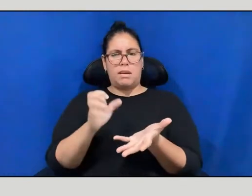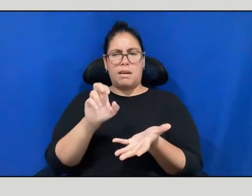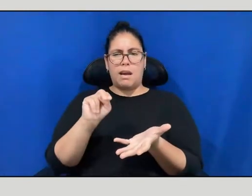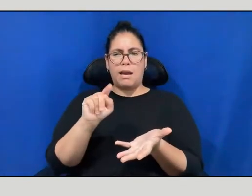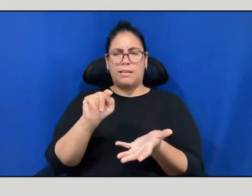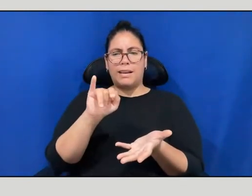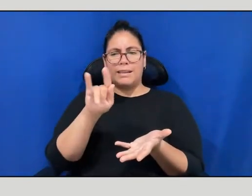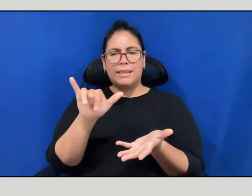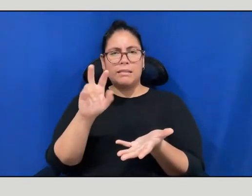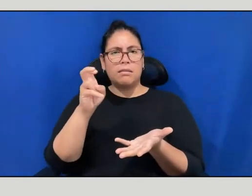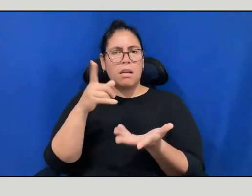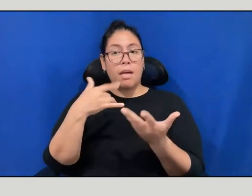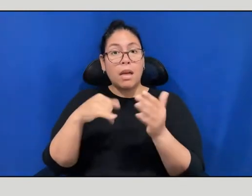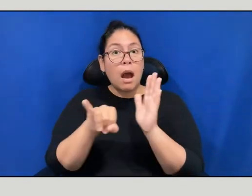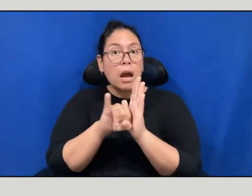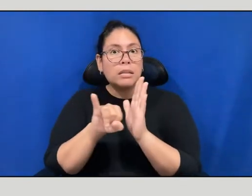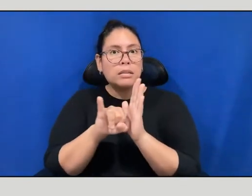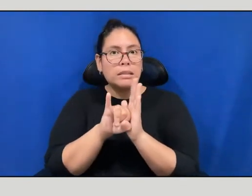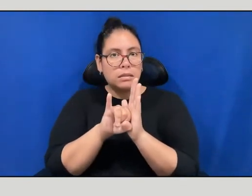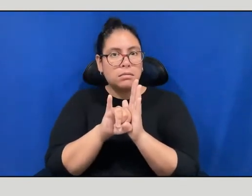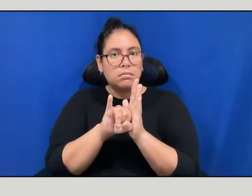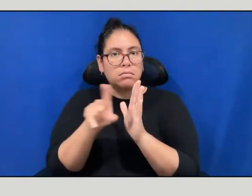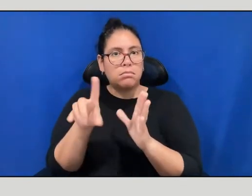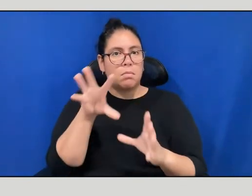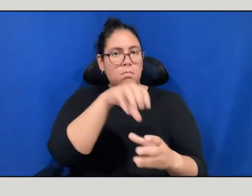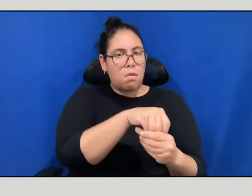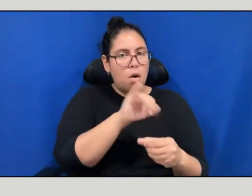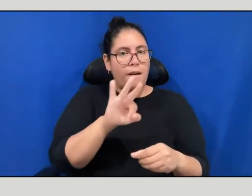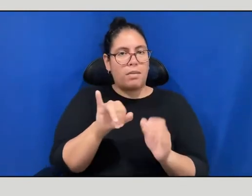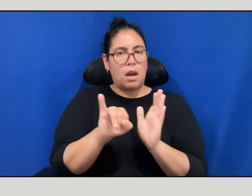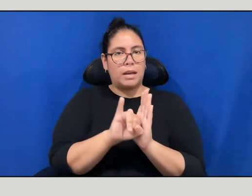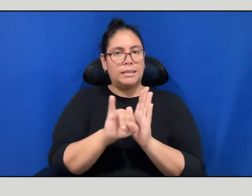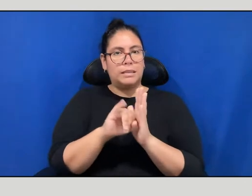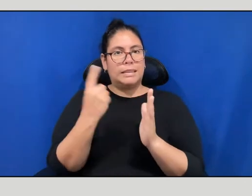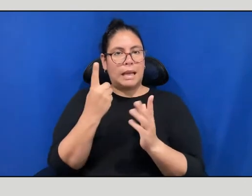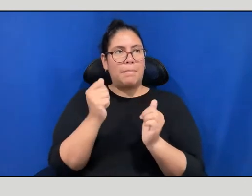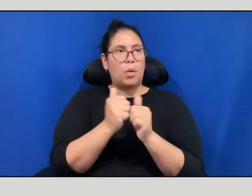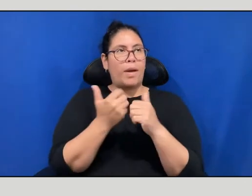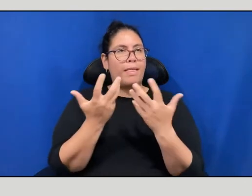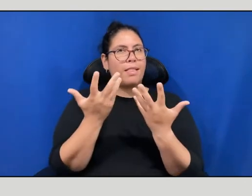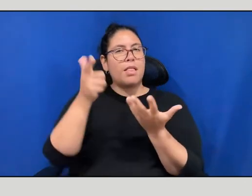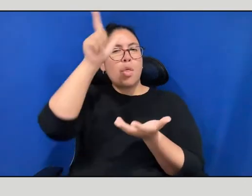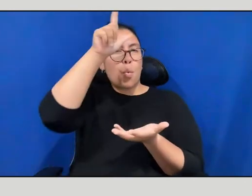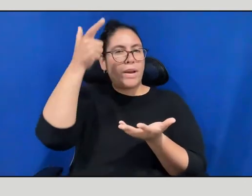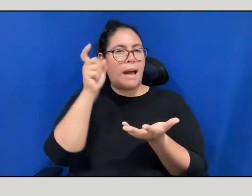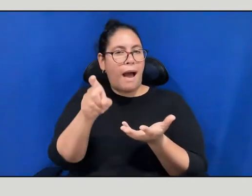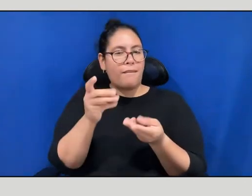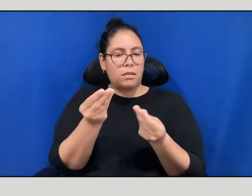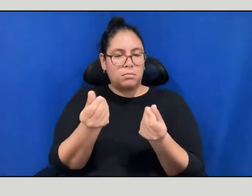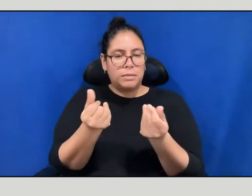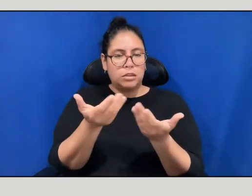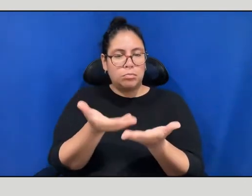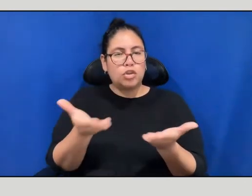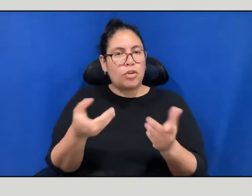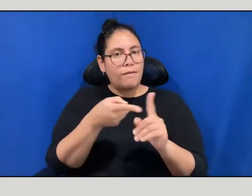has to be something with Loiza, and there you have the machete, right?